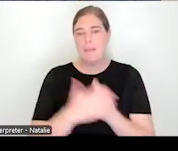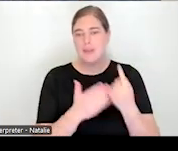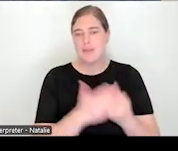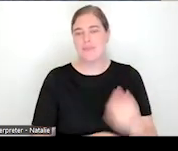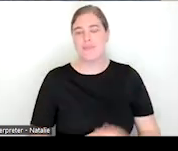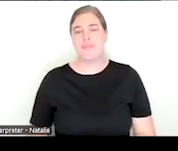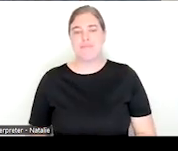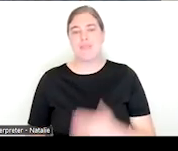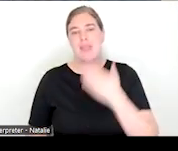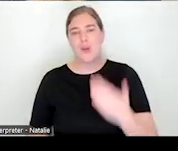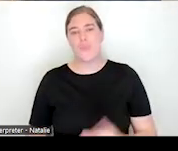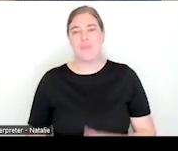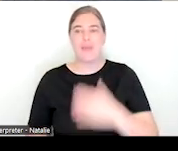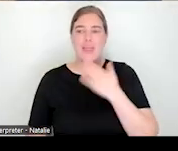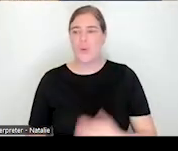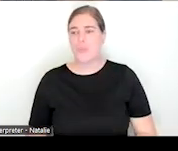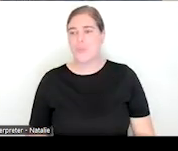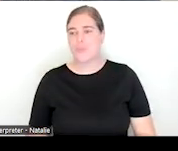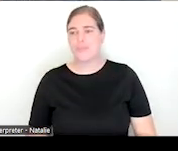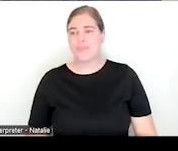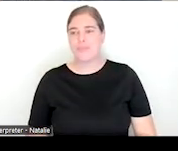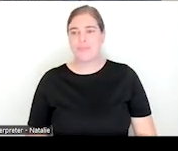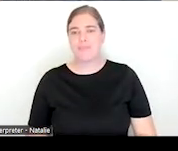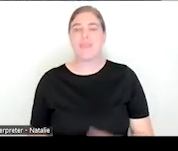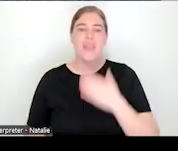Thanks, everyone. >> Thank you.